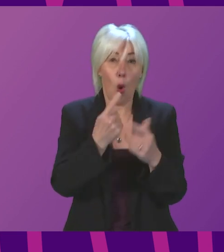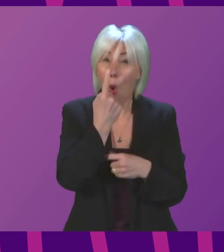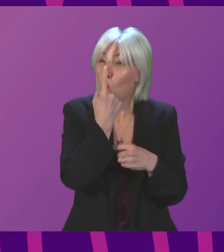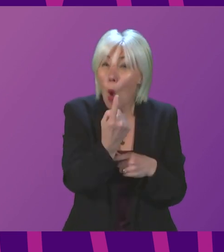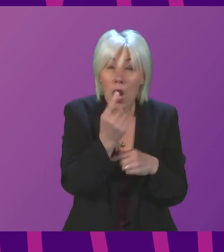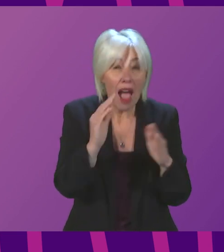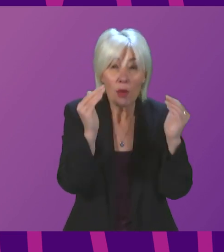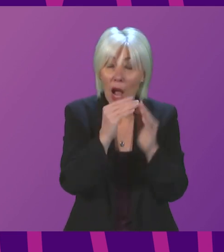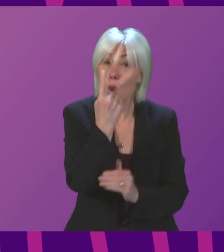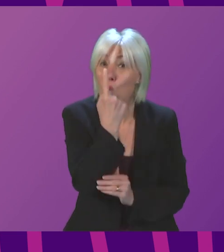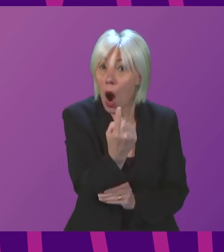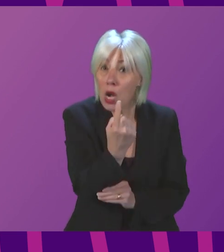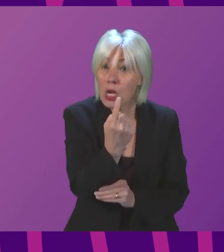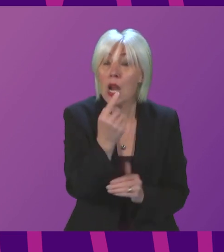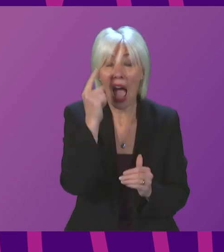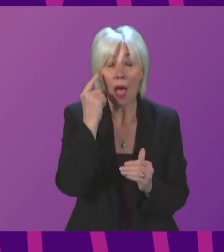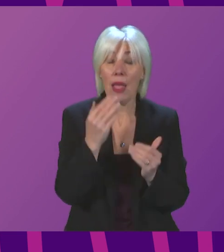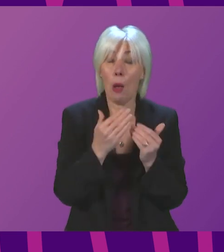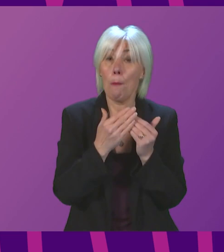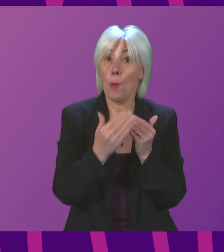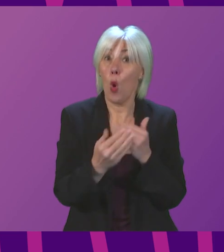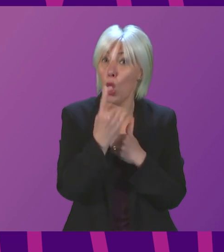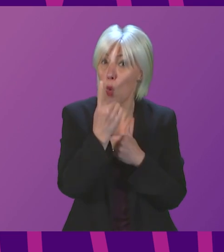to be met, but I think that more than one—if not all of them—has been met in each of